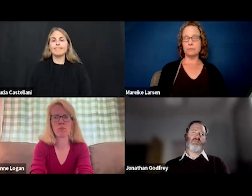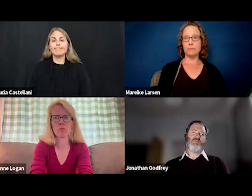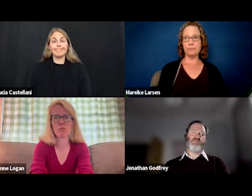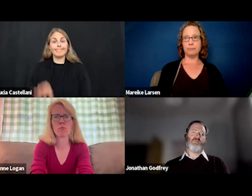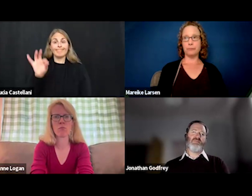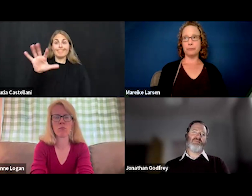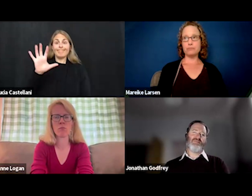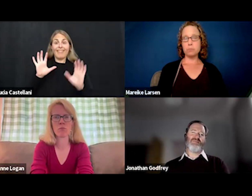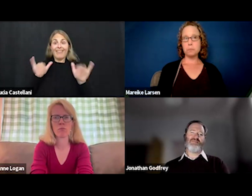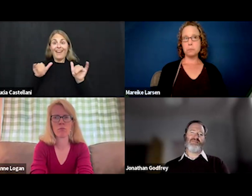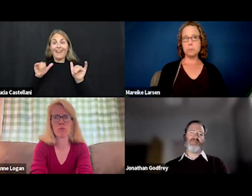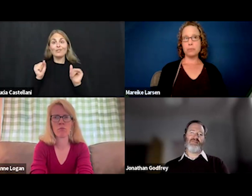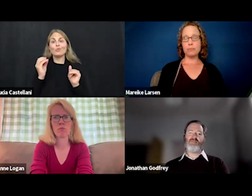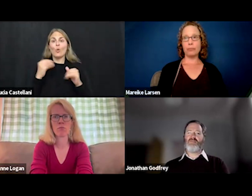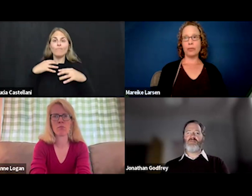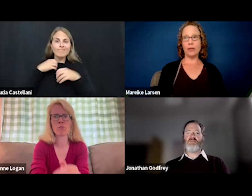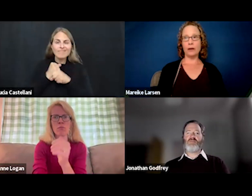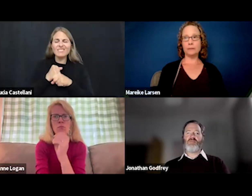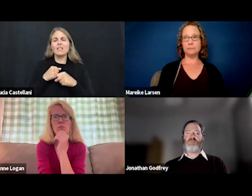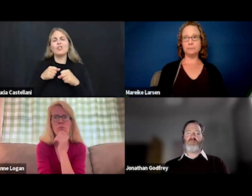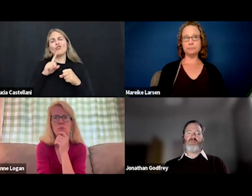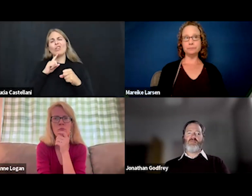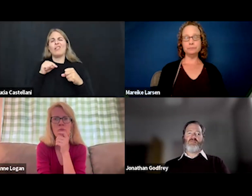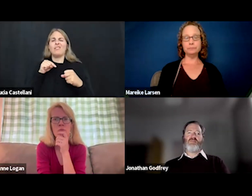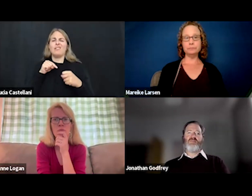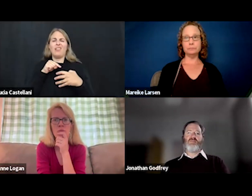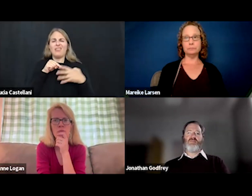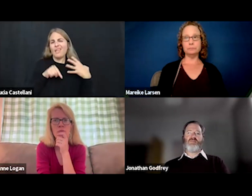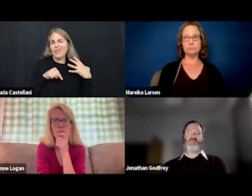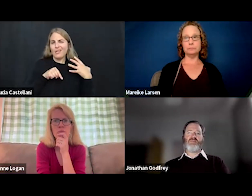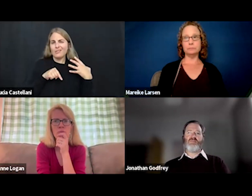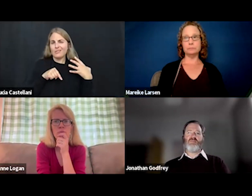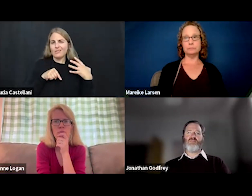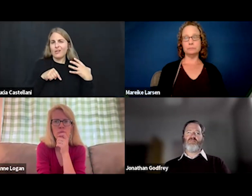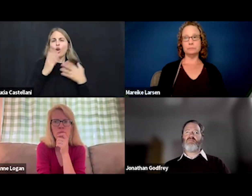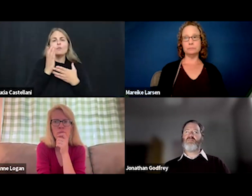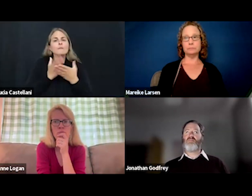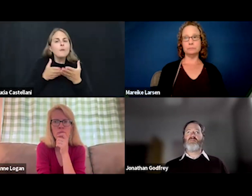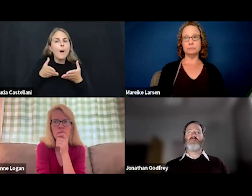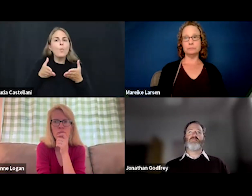Basically these are just some of the tools